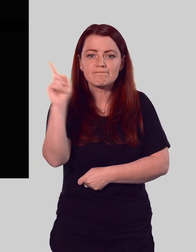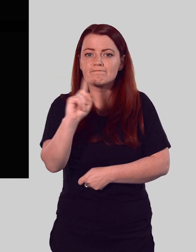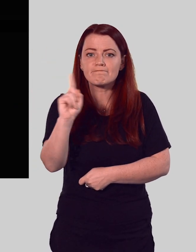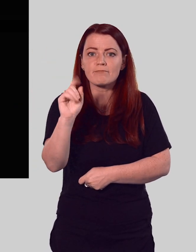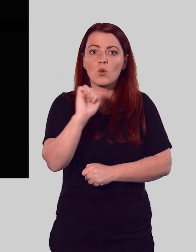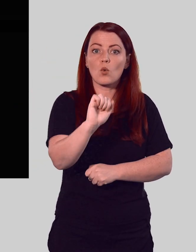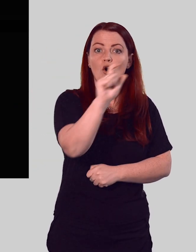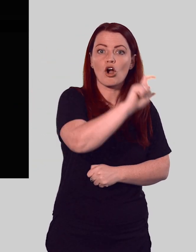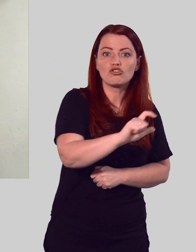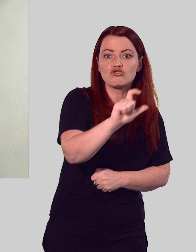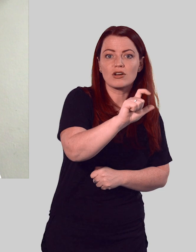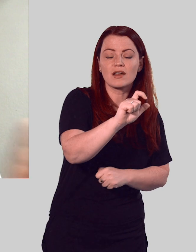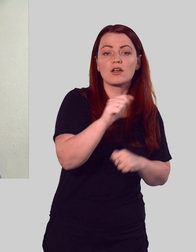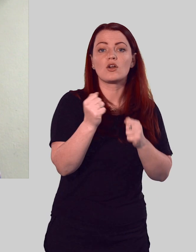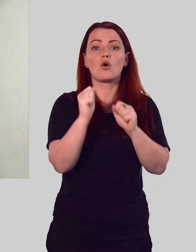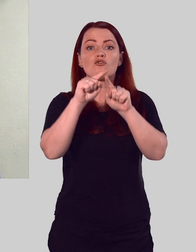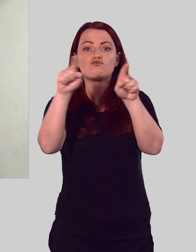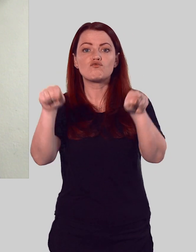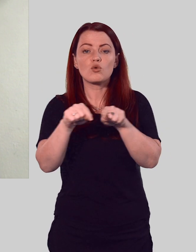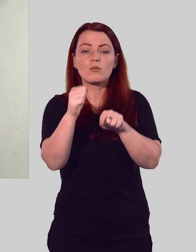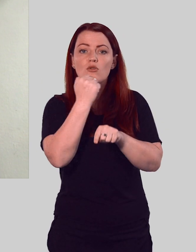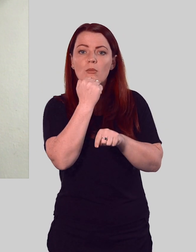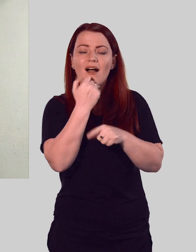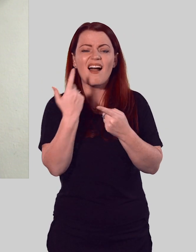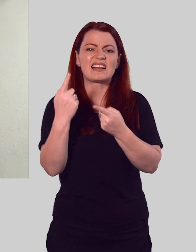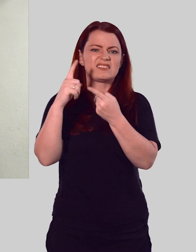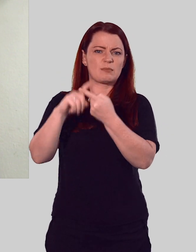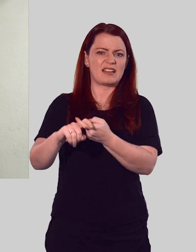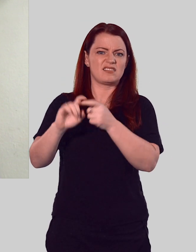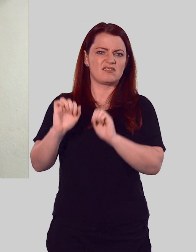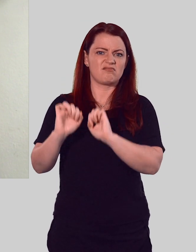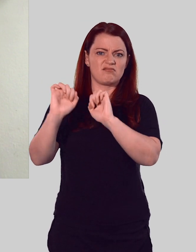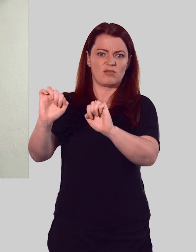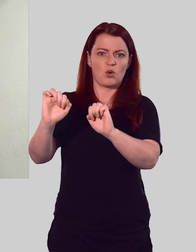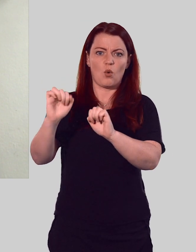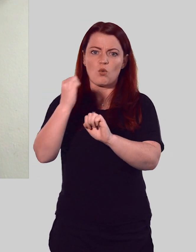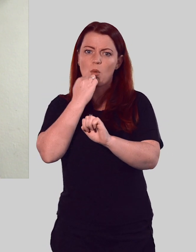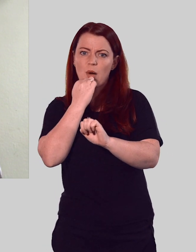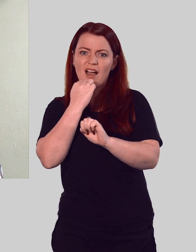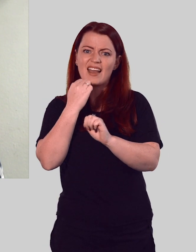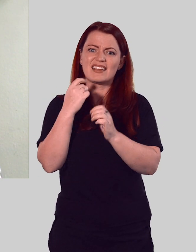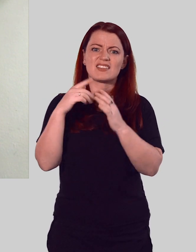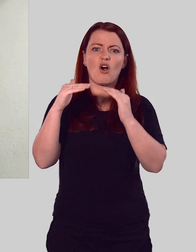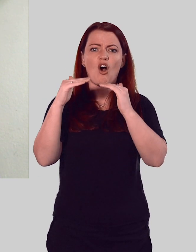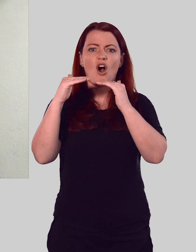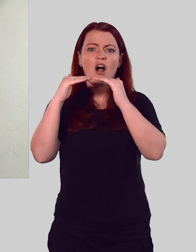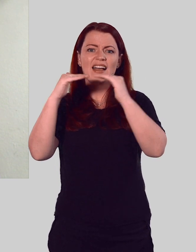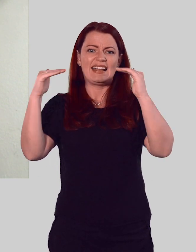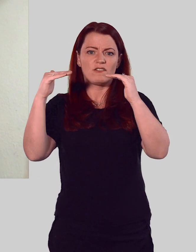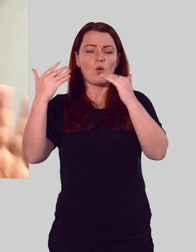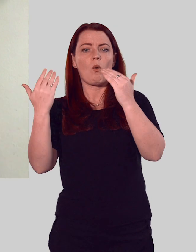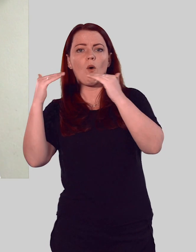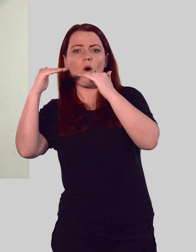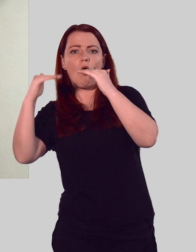your room number, and depending on whether your number is odd or even you're assigned to the north of your